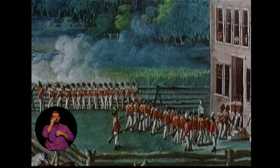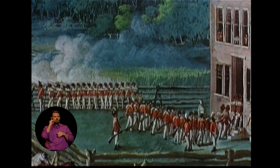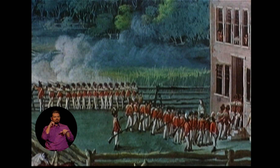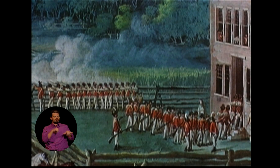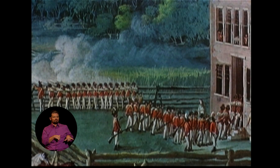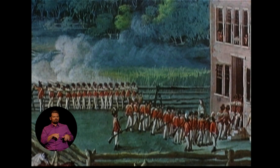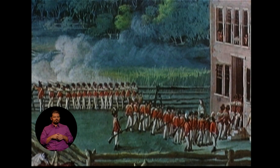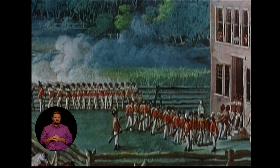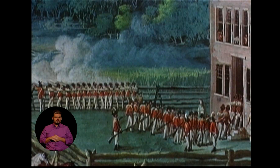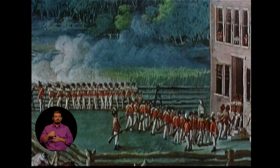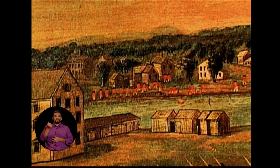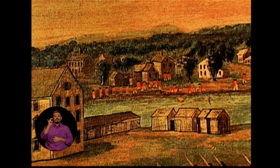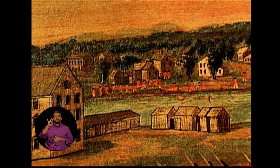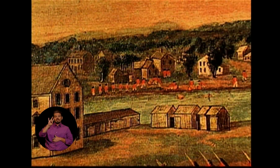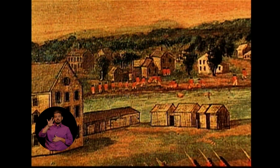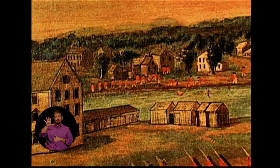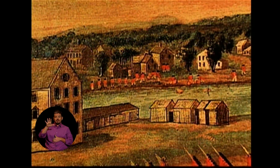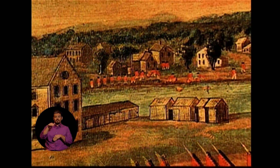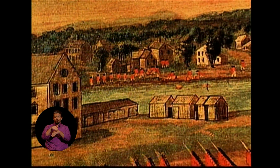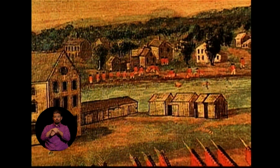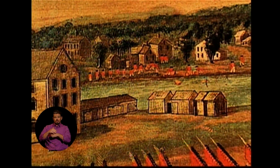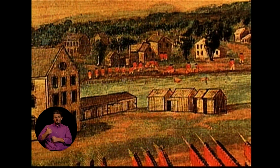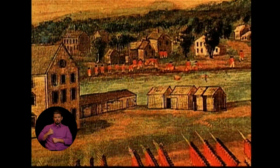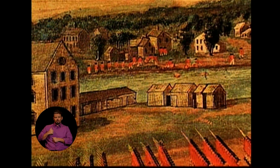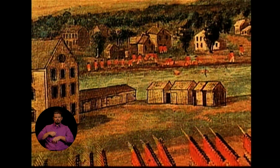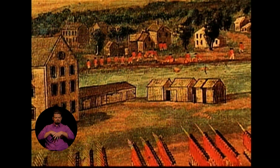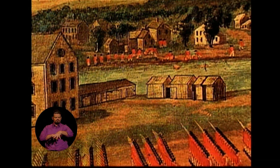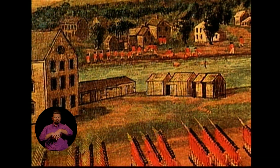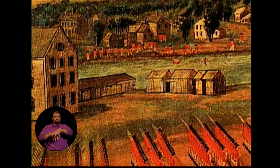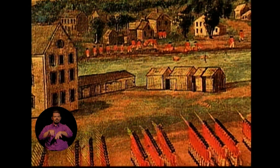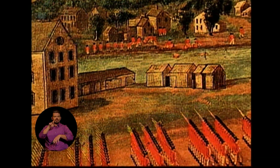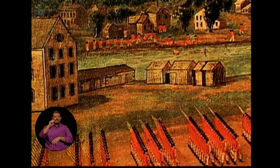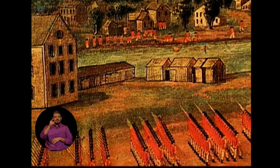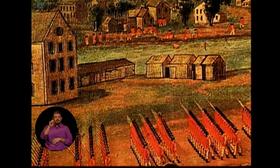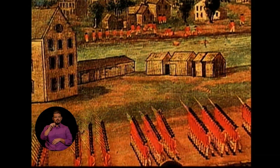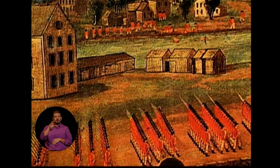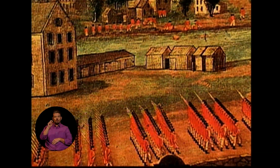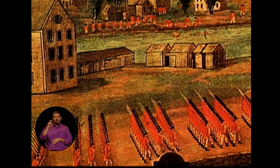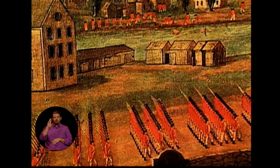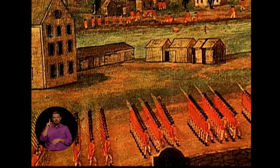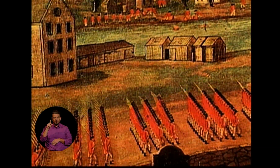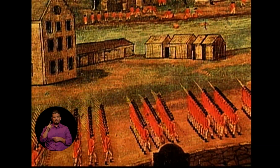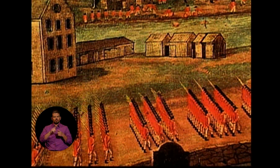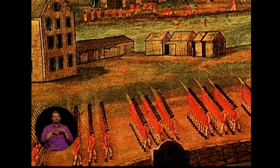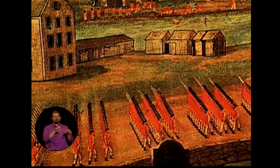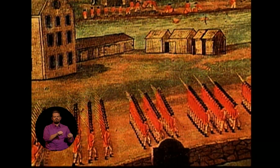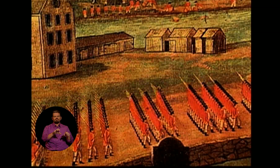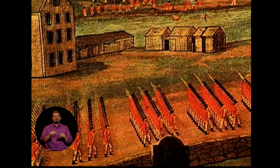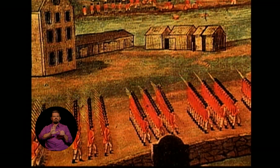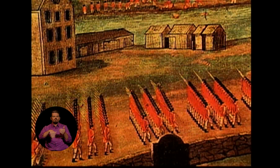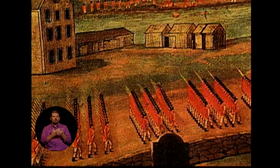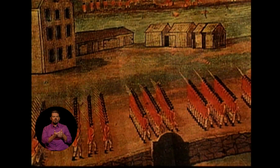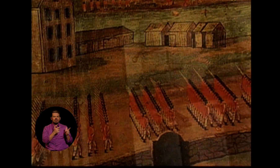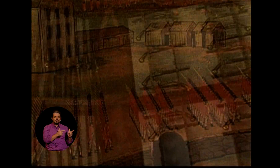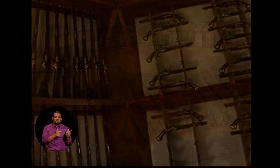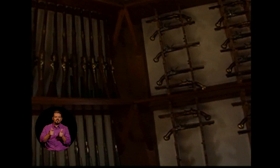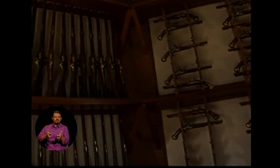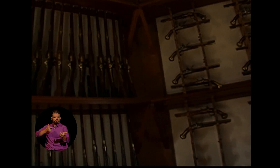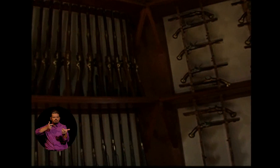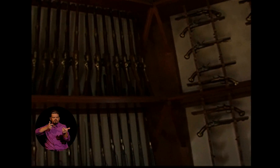IN 1775, BRITISH TROOPS MARCHED ON LEXINGTON IN CONCORDE TO CONFISCATE COLONIAL ARMS AND AMMUNITION.